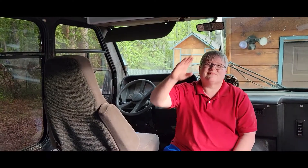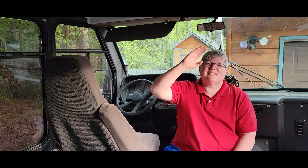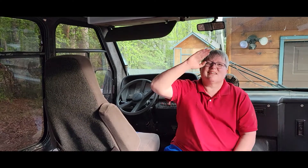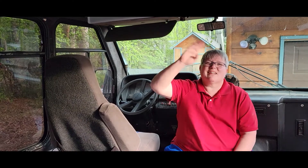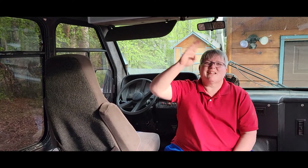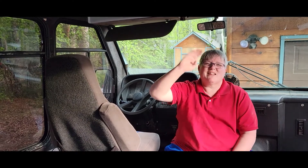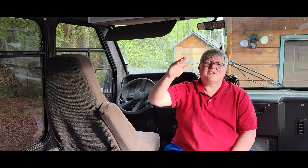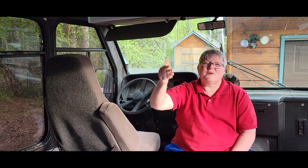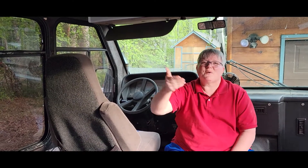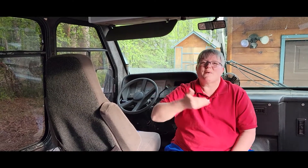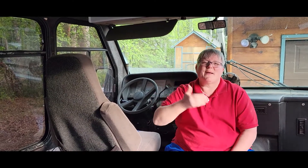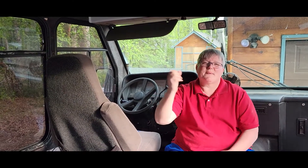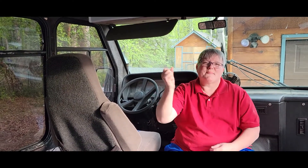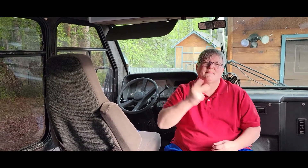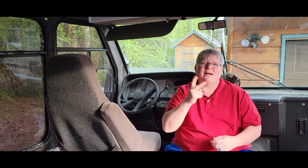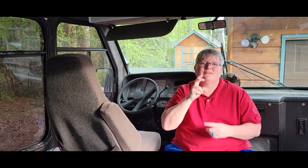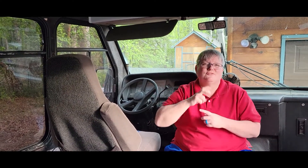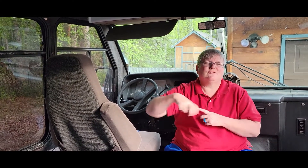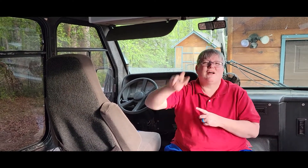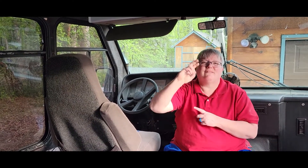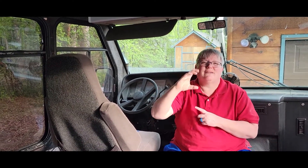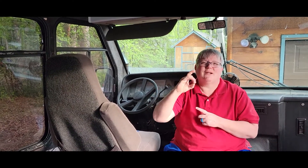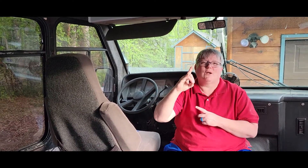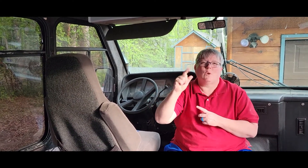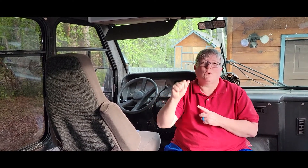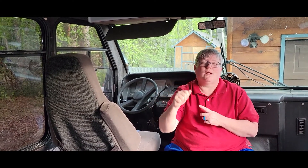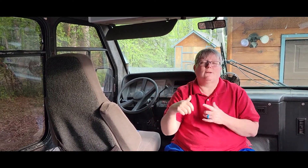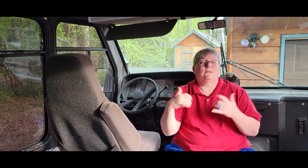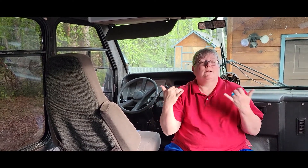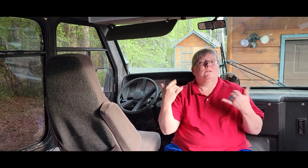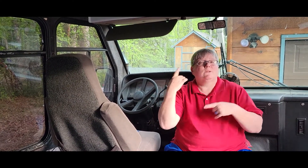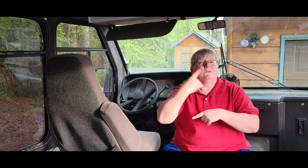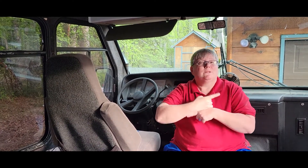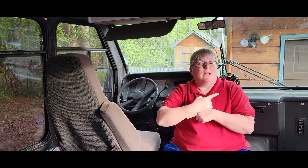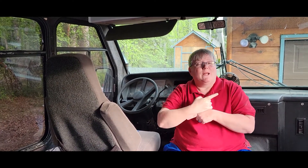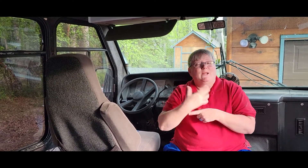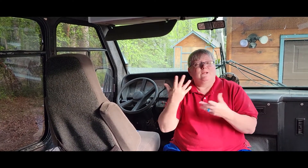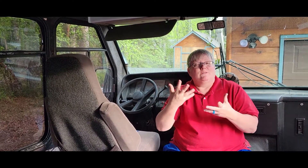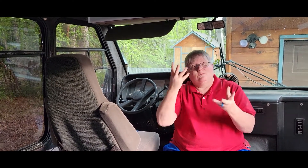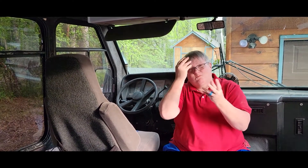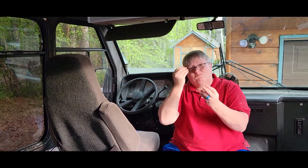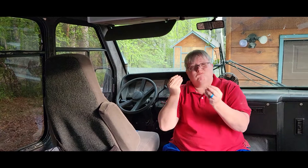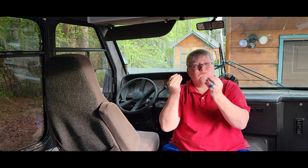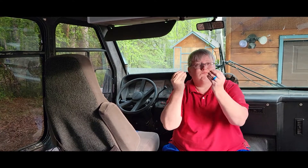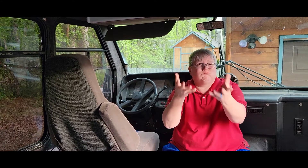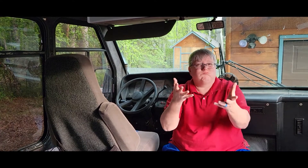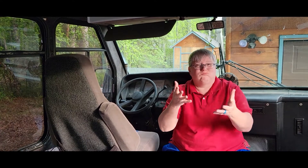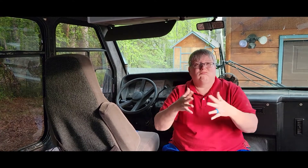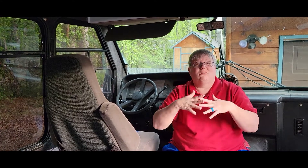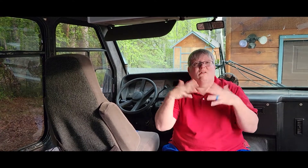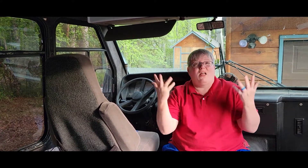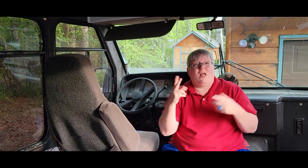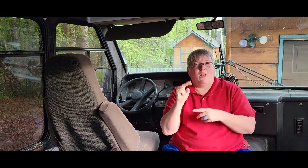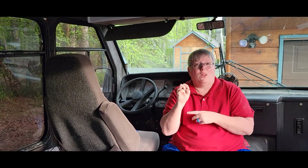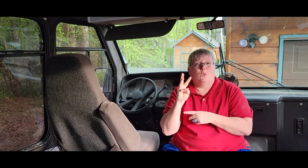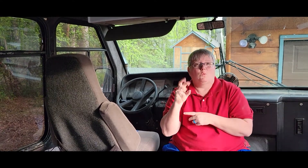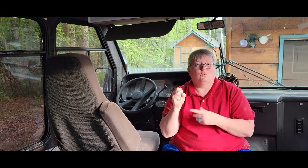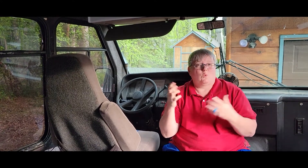Well hello! Welcome back to Traveling CODA. Today we are going to be giving you a lot of news.